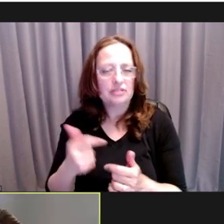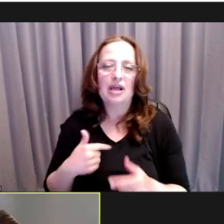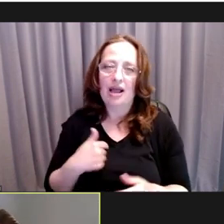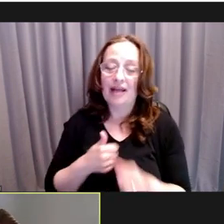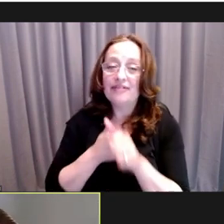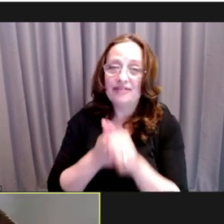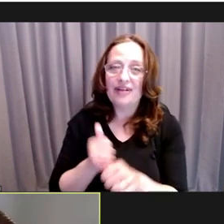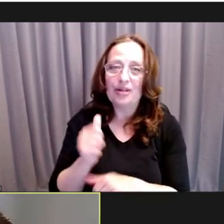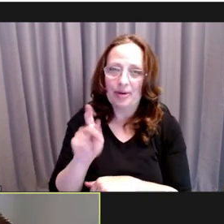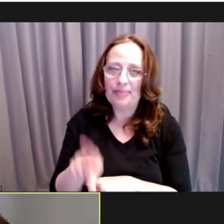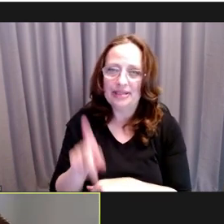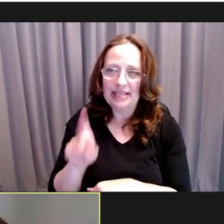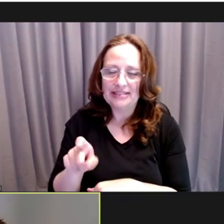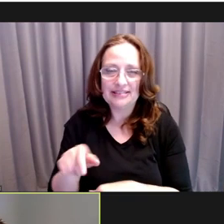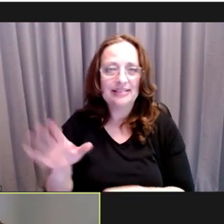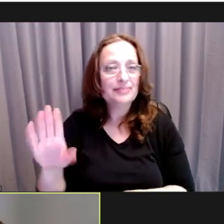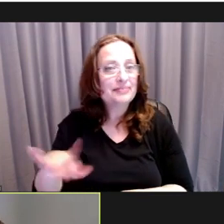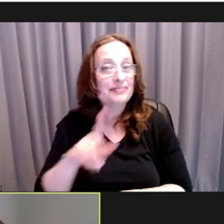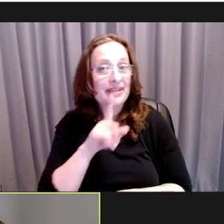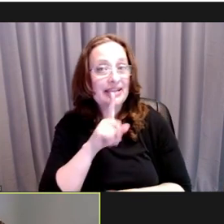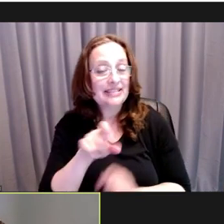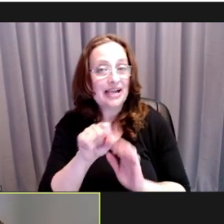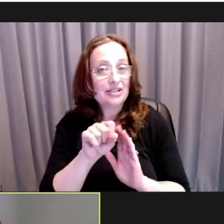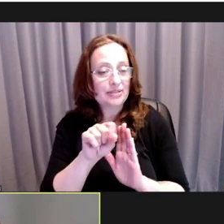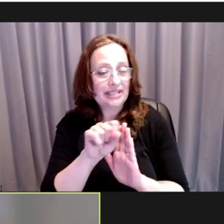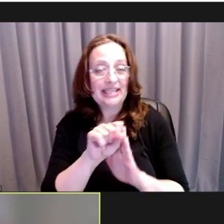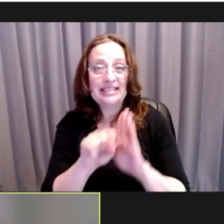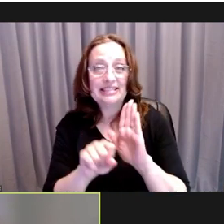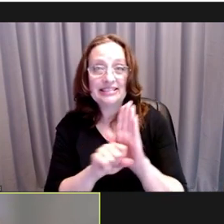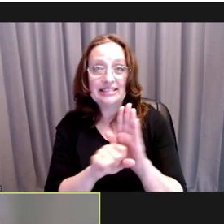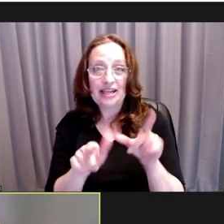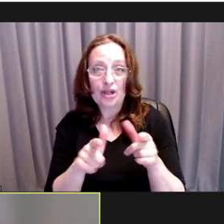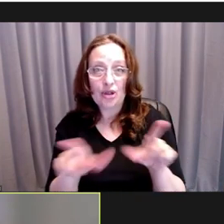York State that if you do not pass your newborn hearing screening, you have to have a follow-up.